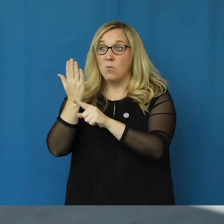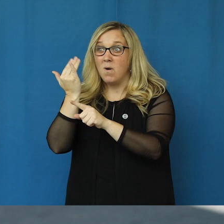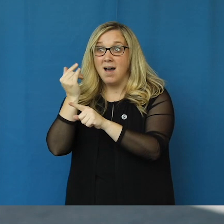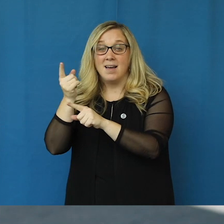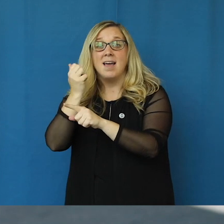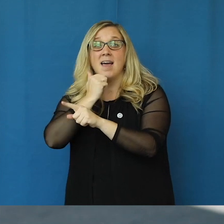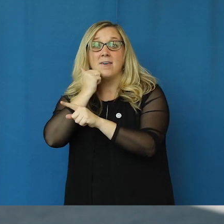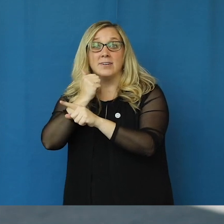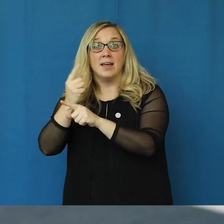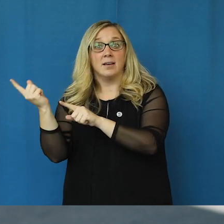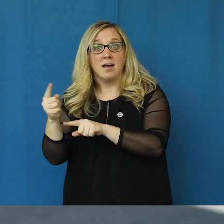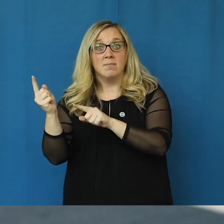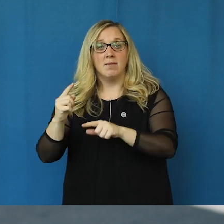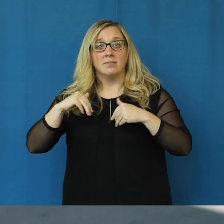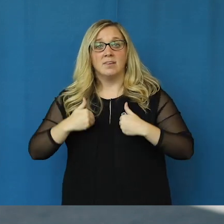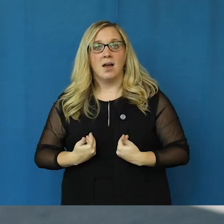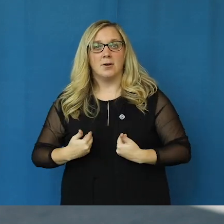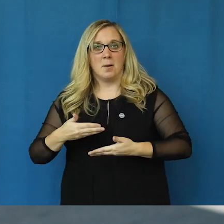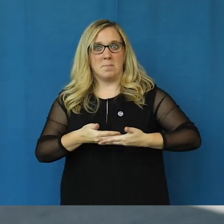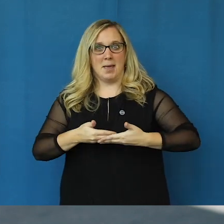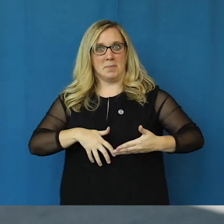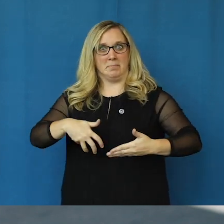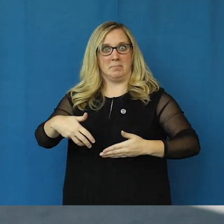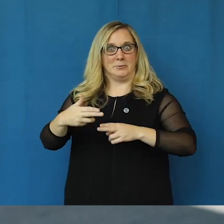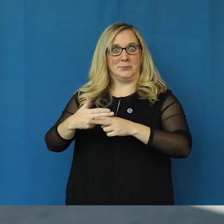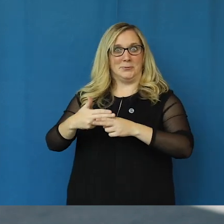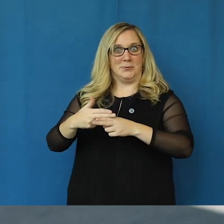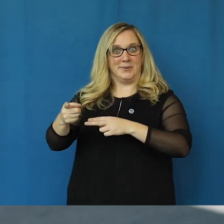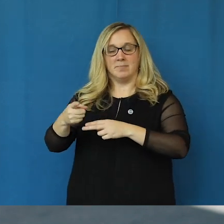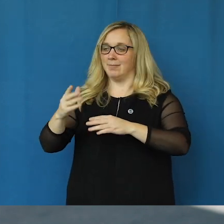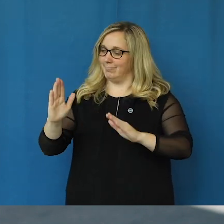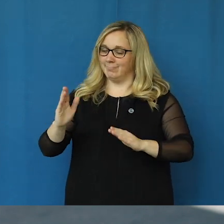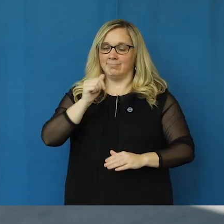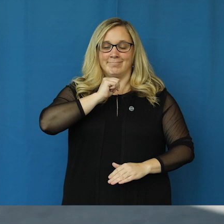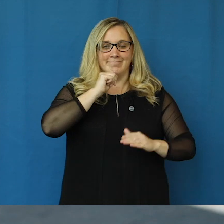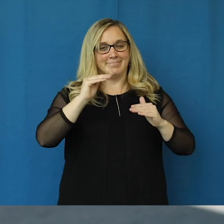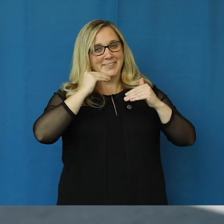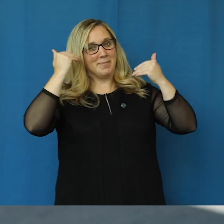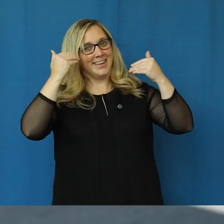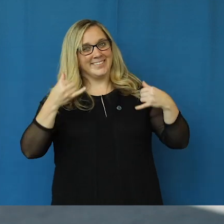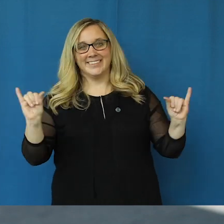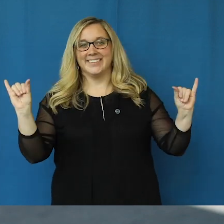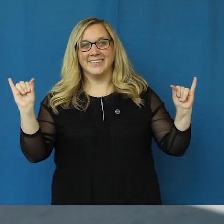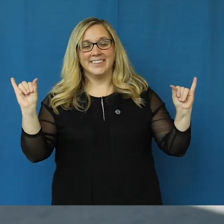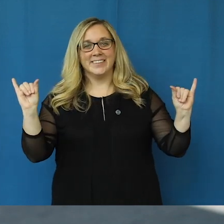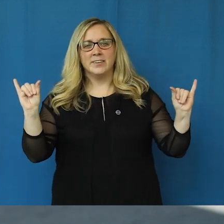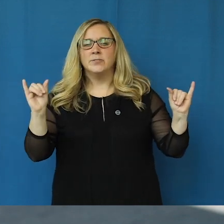because of their baby on the way. He still showed up with a smile. I'm sure we all can think back and reflect on a time